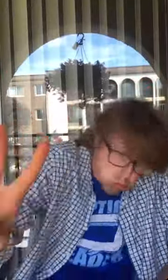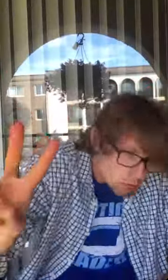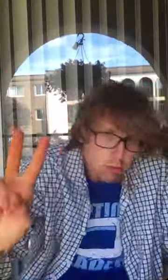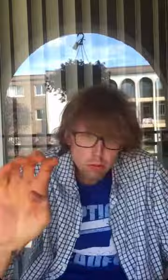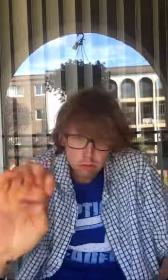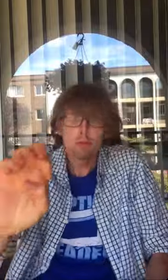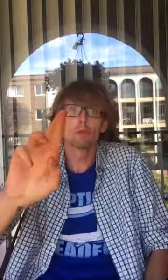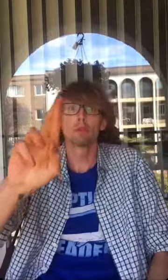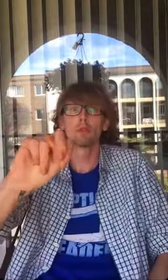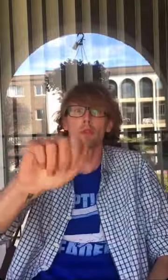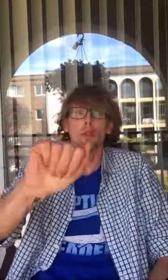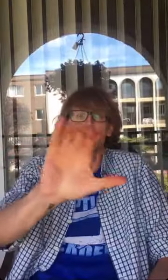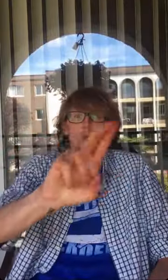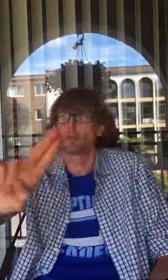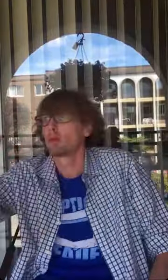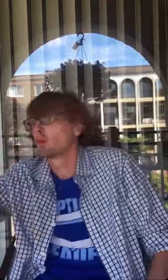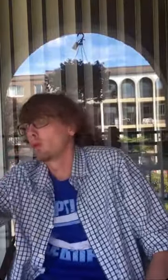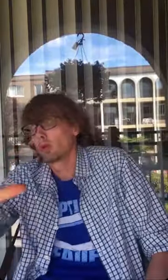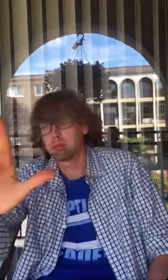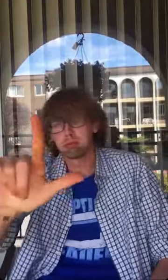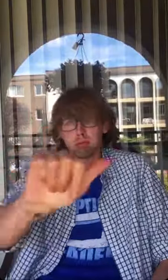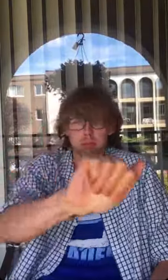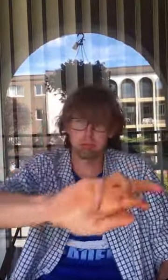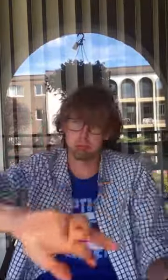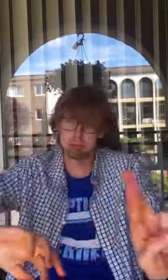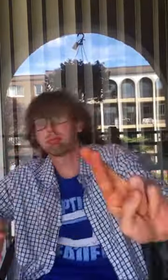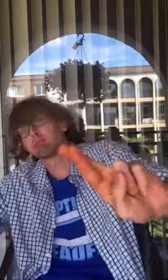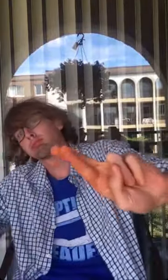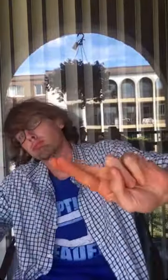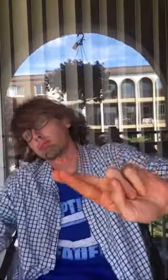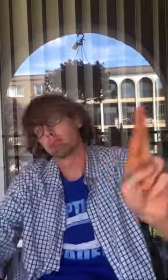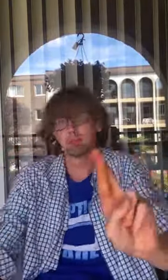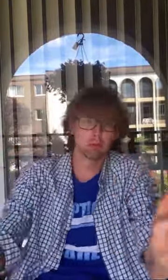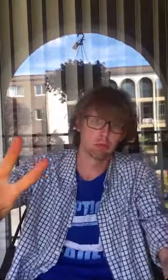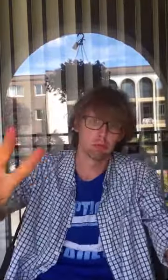Vernacuuuuuuuuuuuu uuuuuuuuuular!